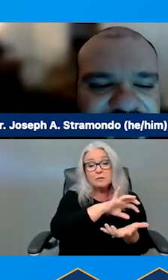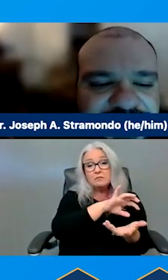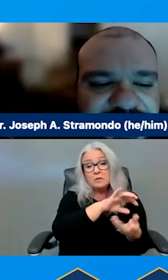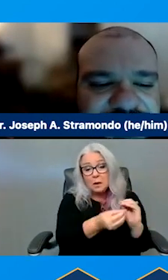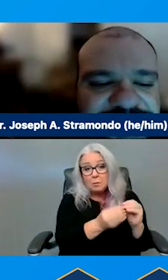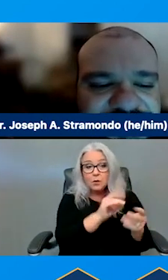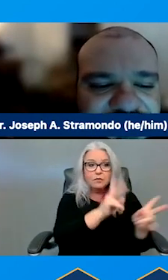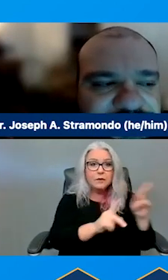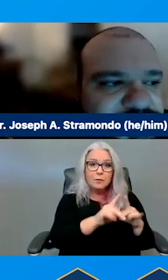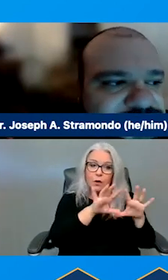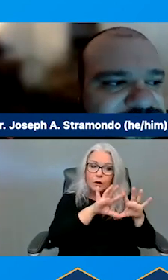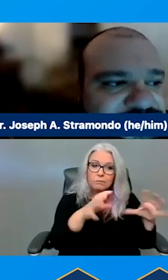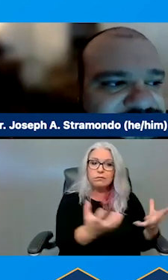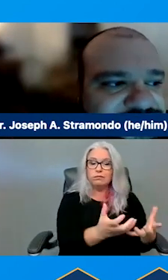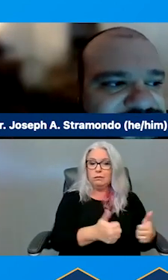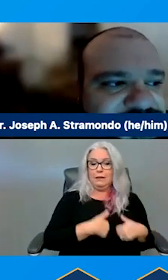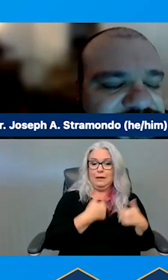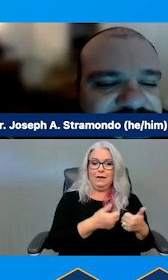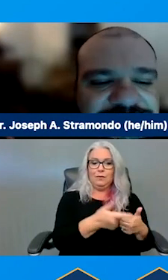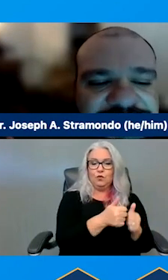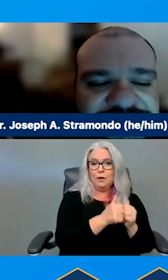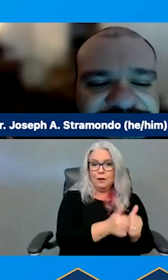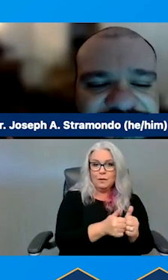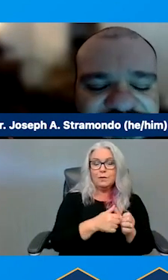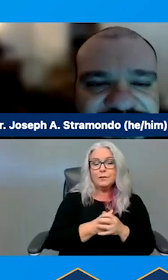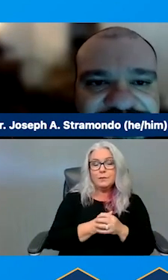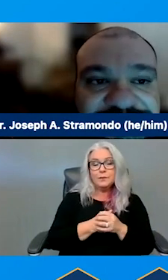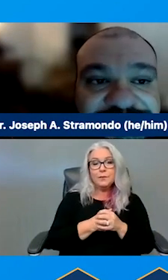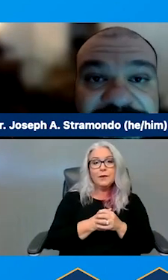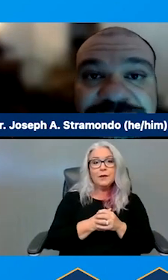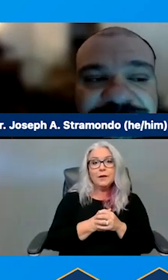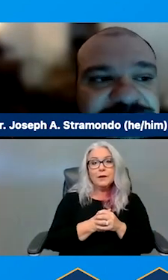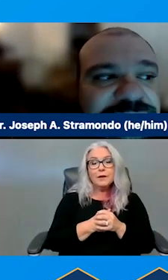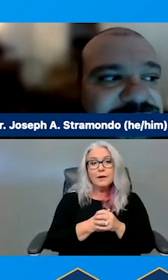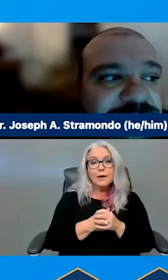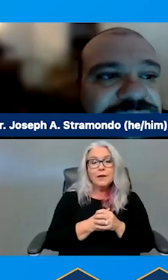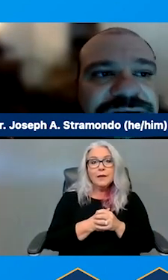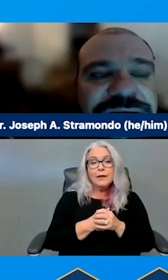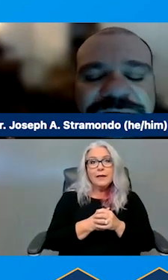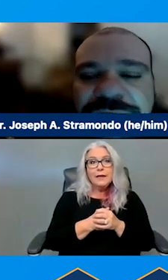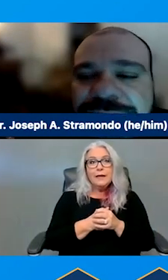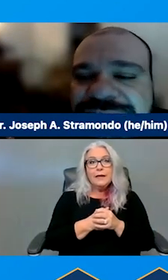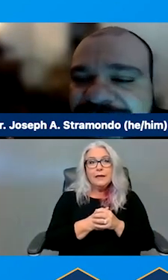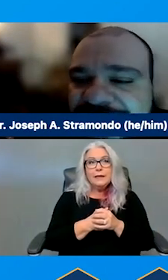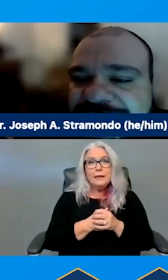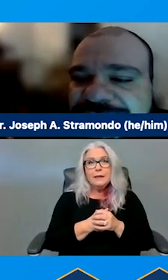together. Right. And so what I want to suggest is that institutions instead of thinking